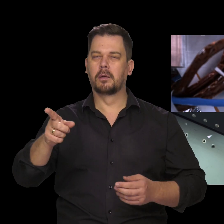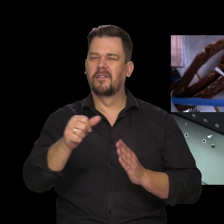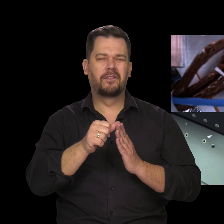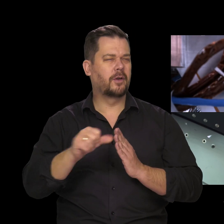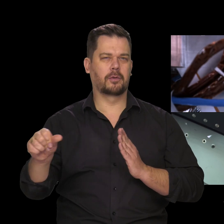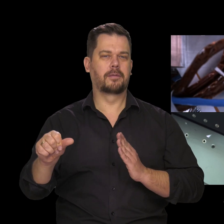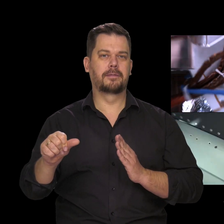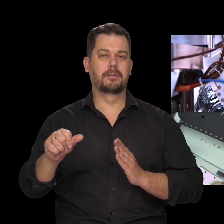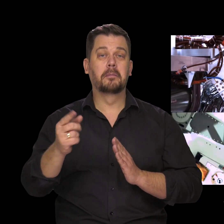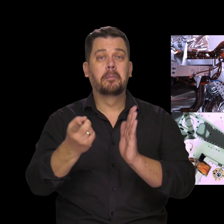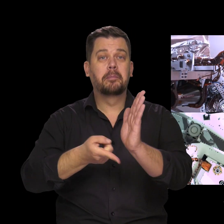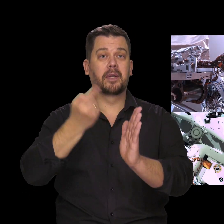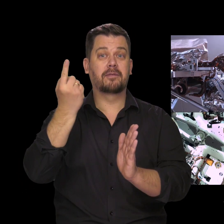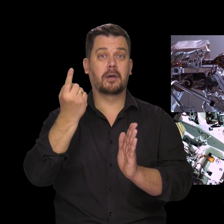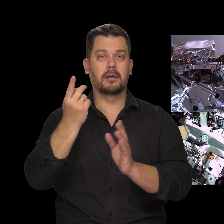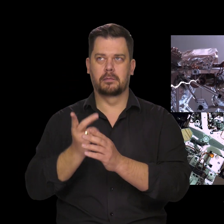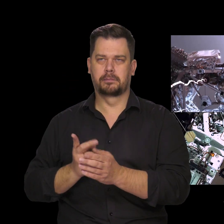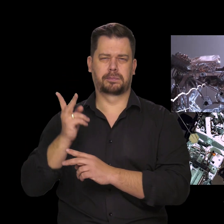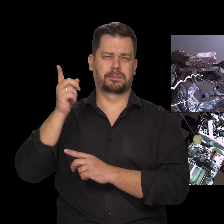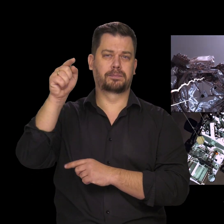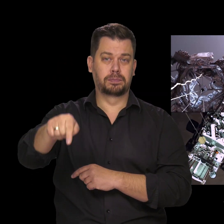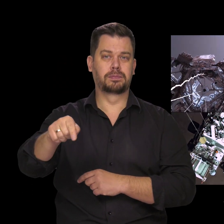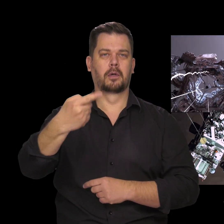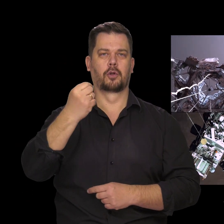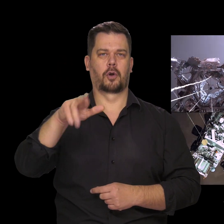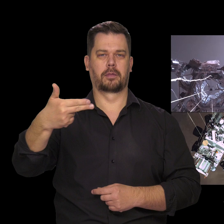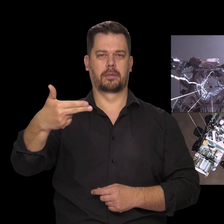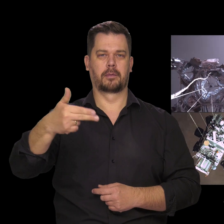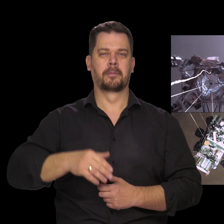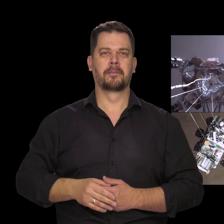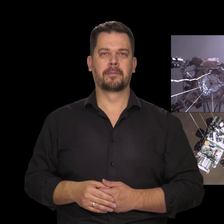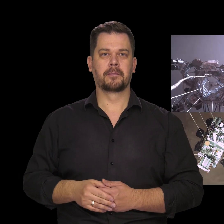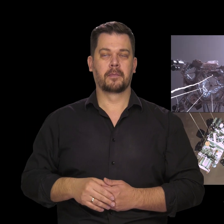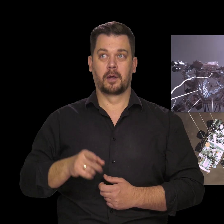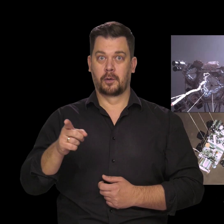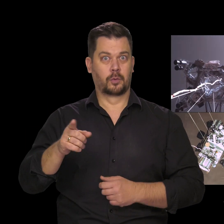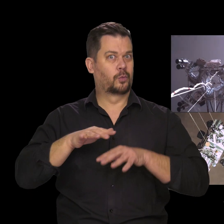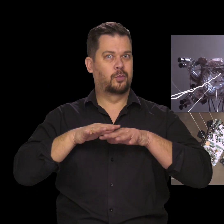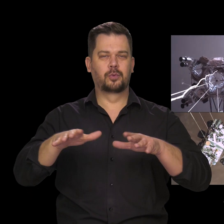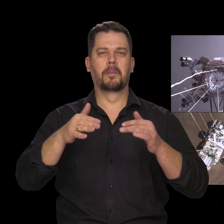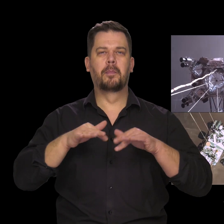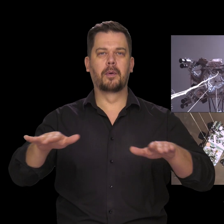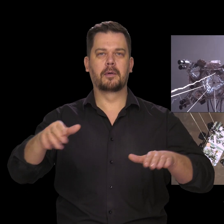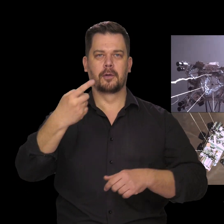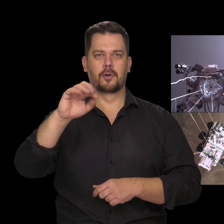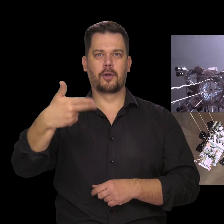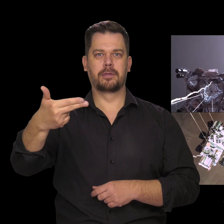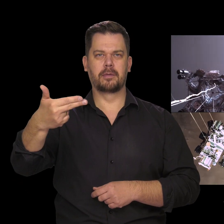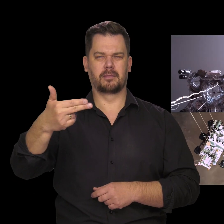This rover is unique because for the first time, a drone was sent to another planet. In the era of drones' great popularity on Earth,